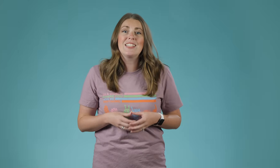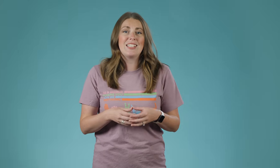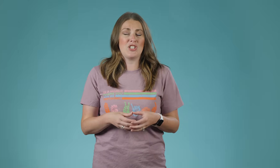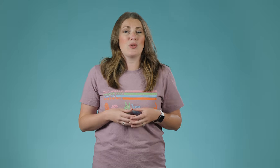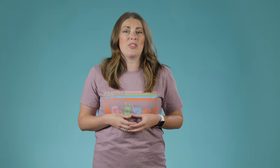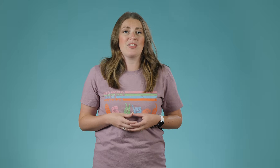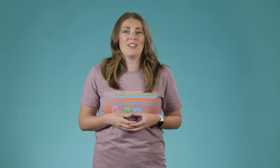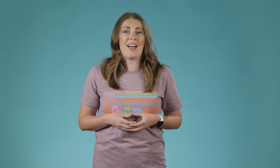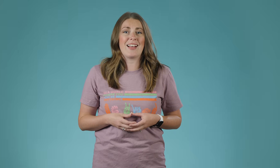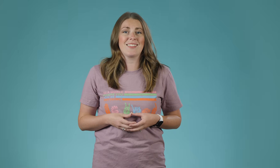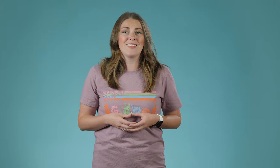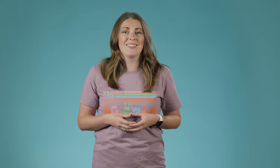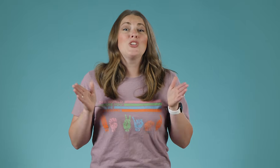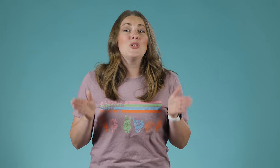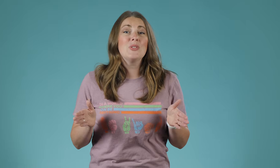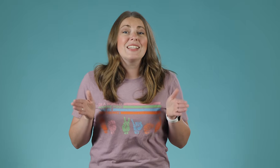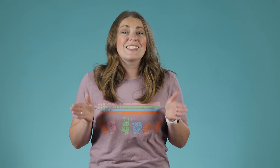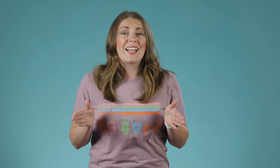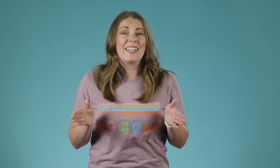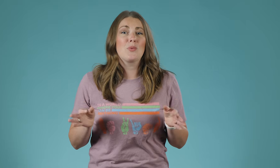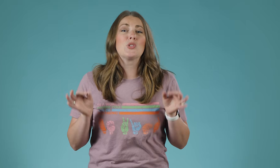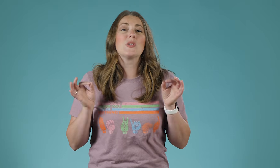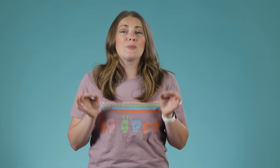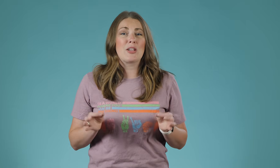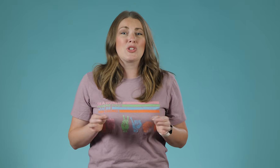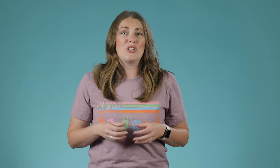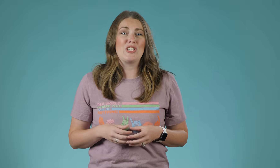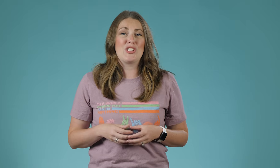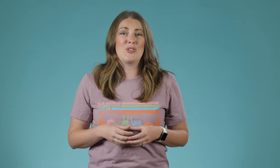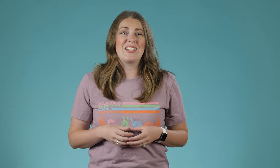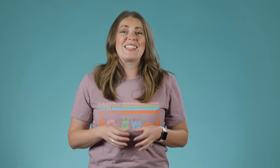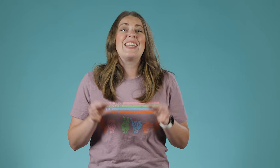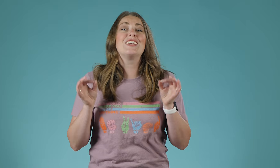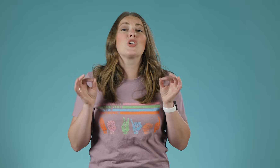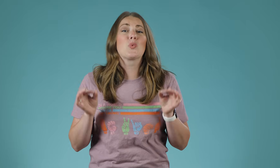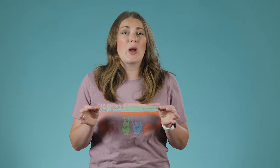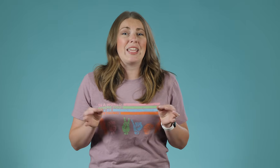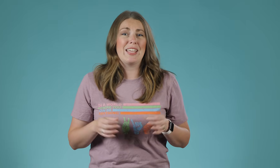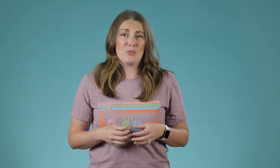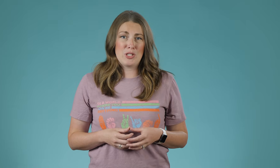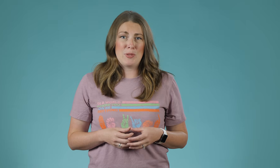is teaching within the class. Using sign language with special needs students is a great enrichment